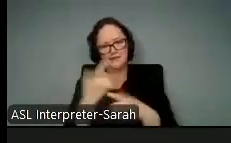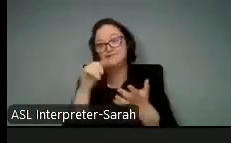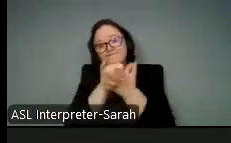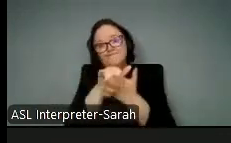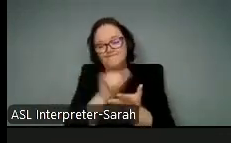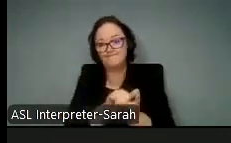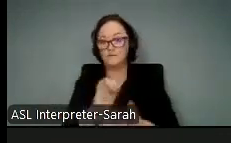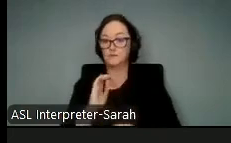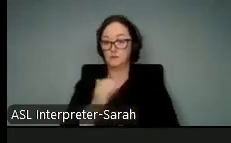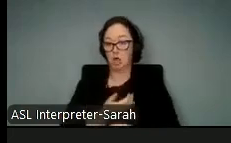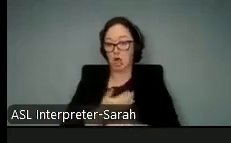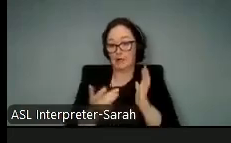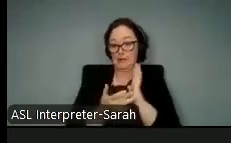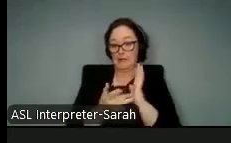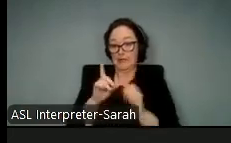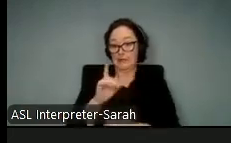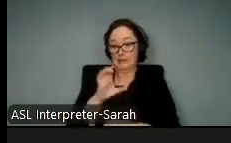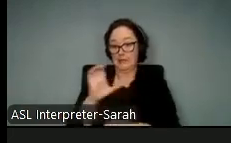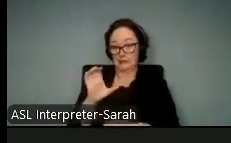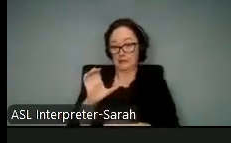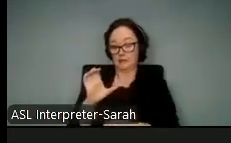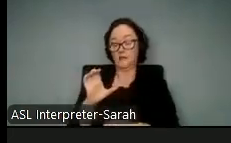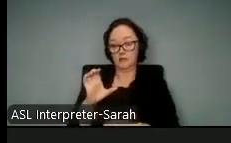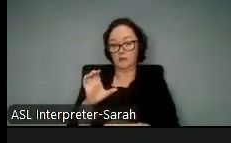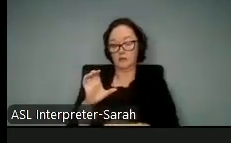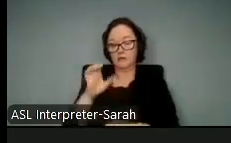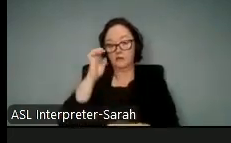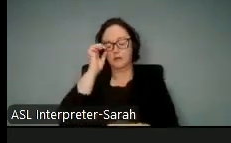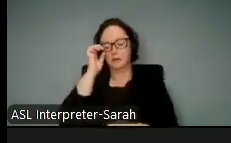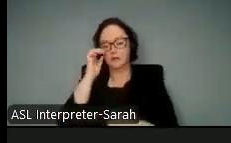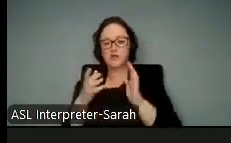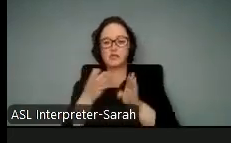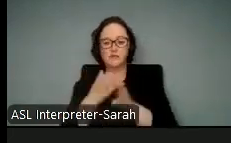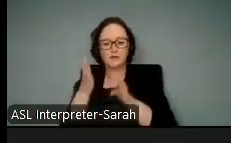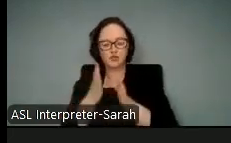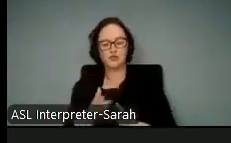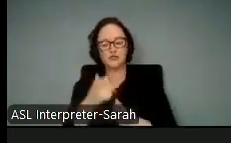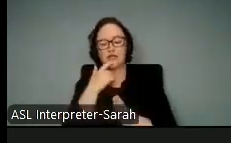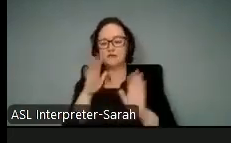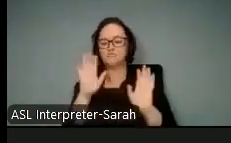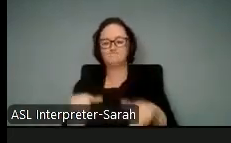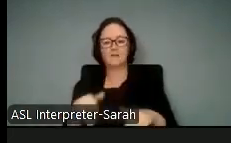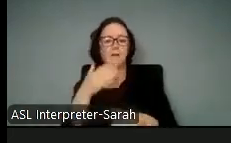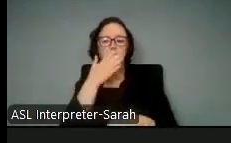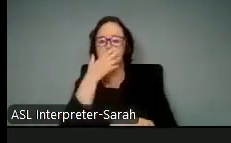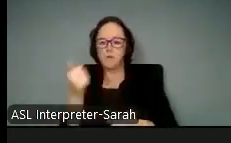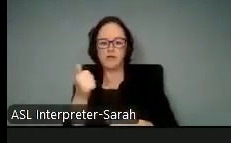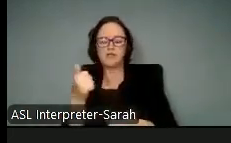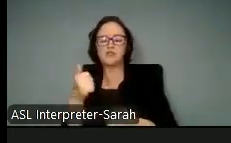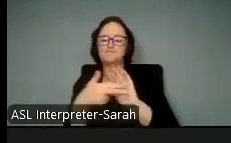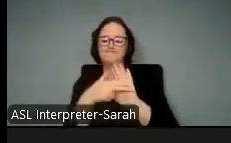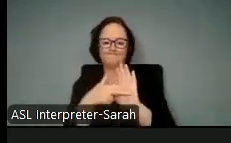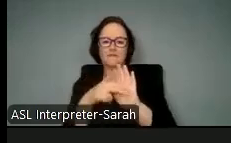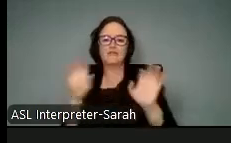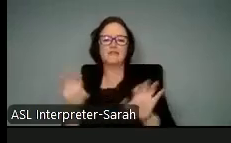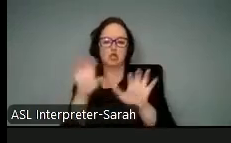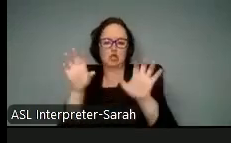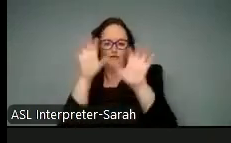just recommended marking them as decorative. And I think that we sometimes go down this rabbit hole